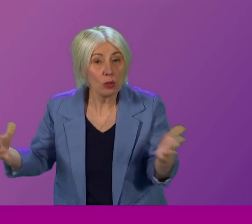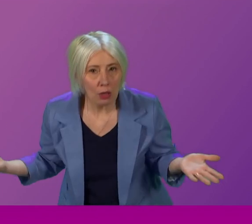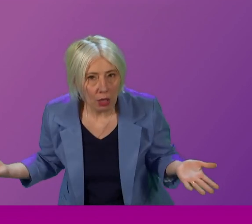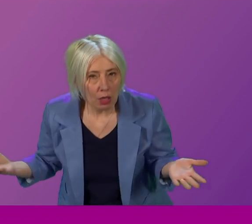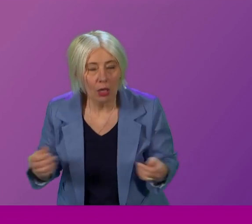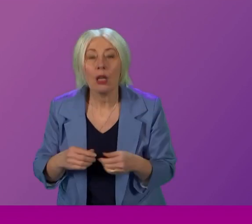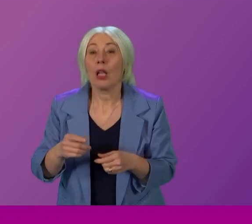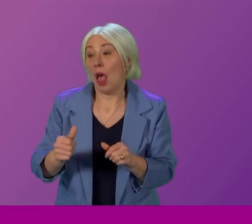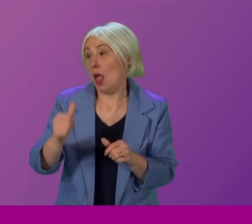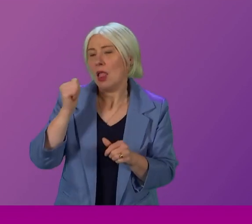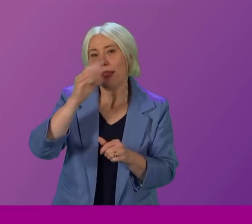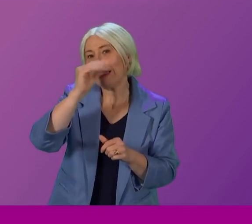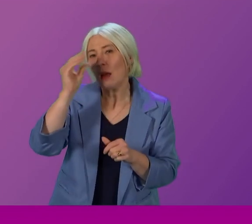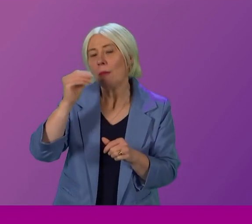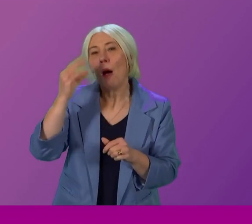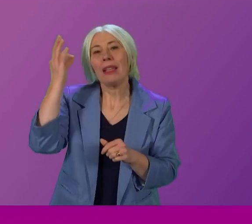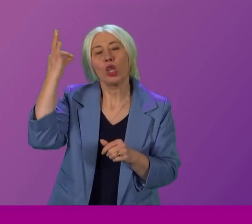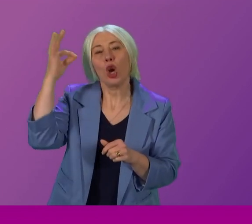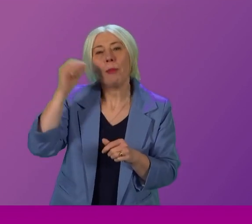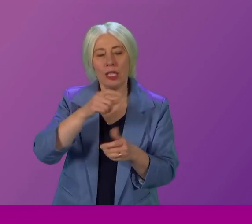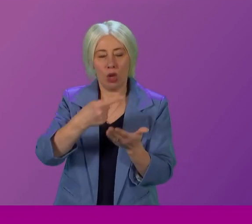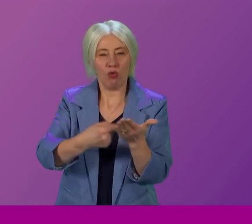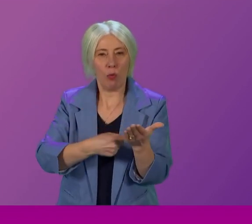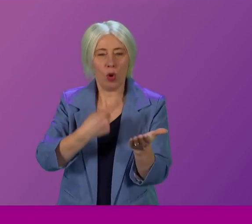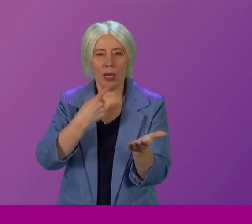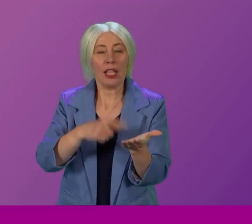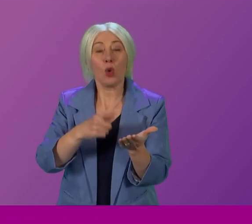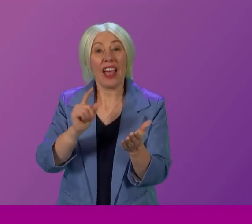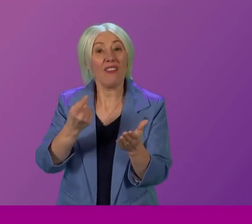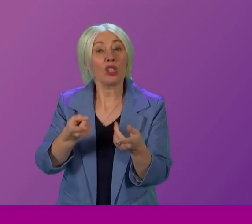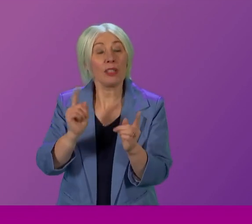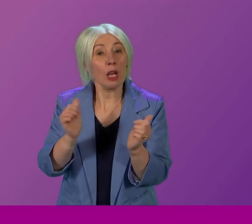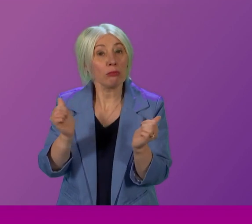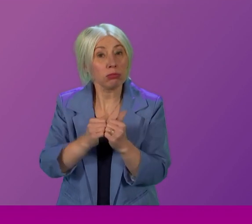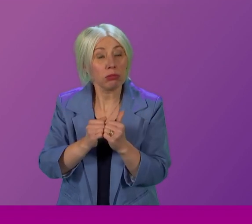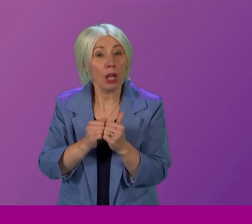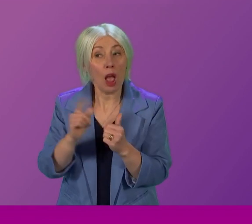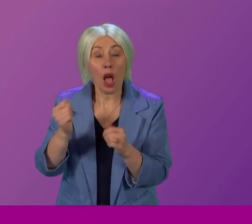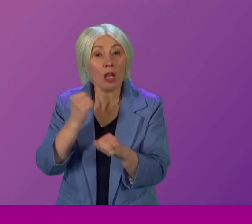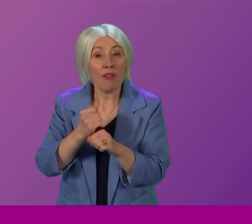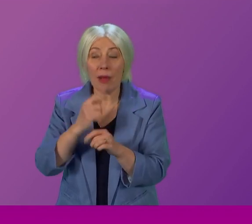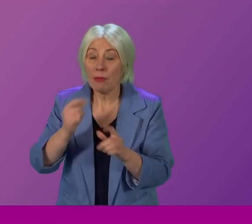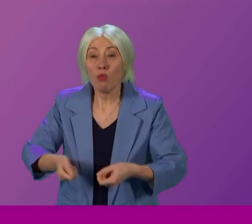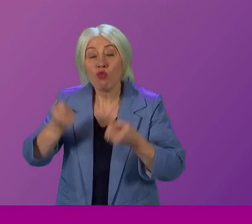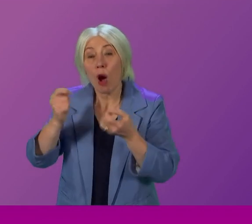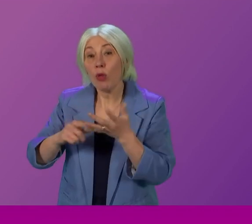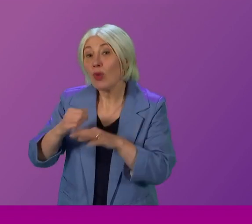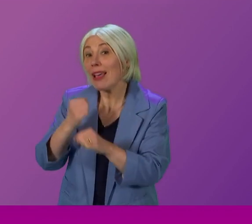in last summer’s committee report, her Government has raised with the UK Government the issue of